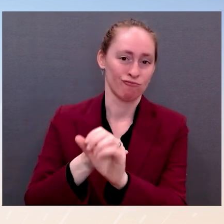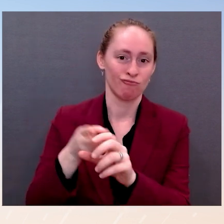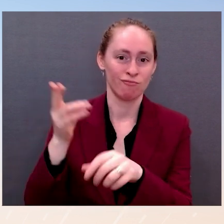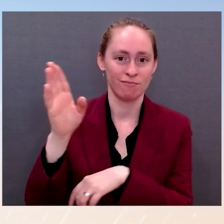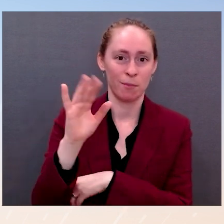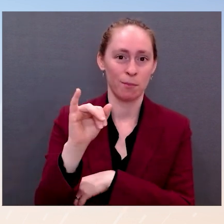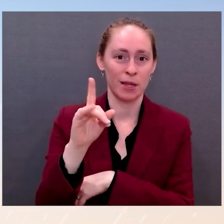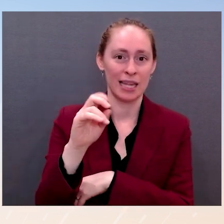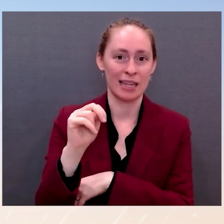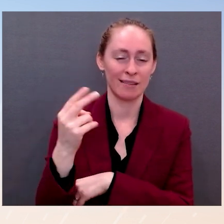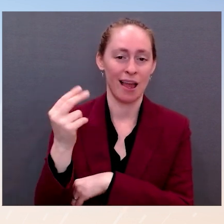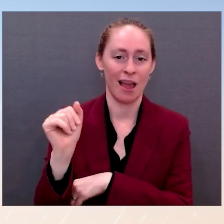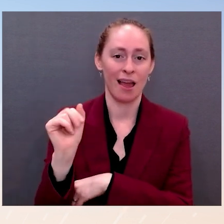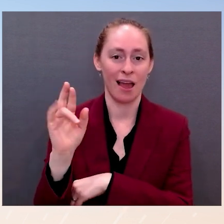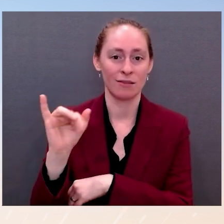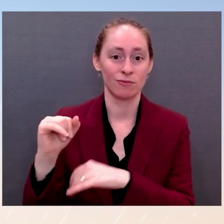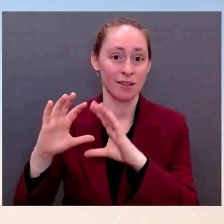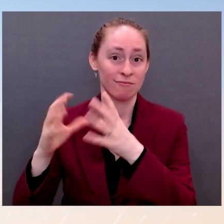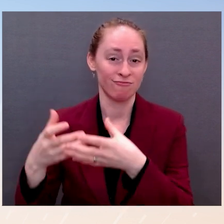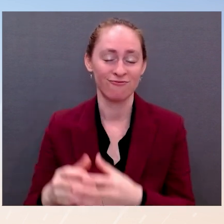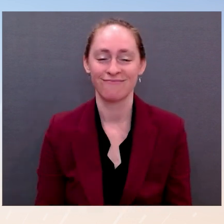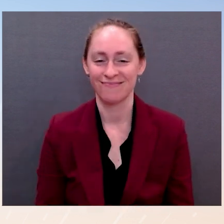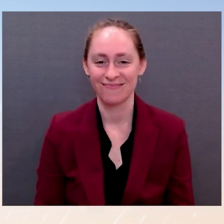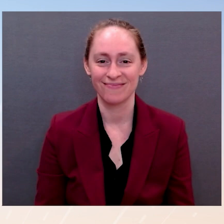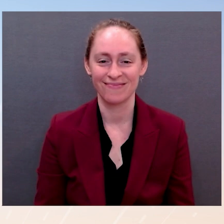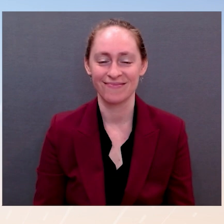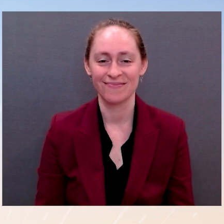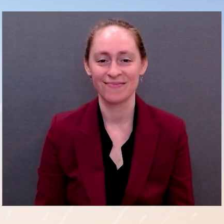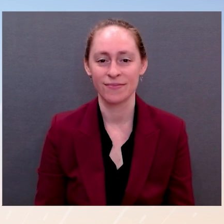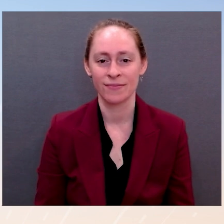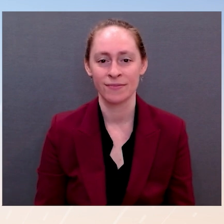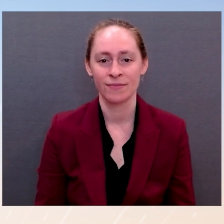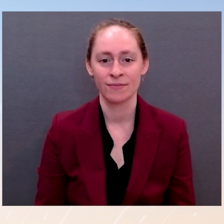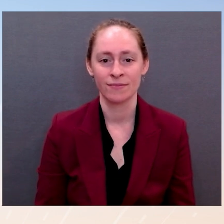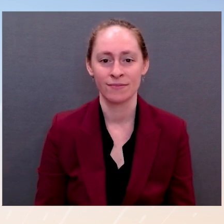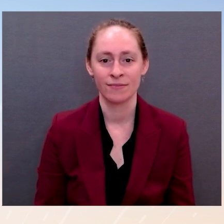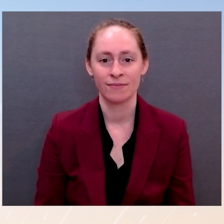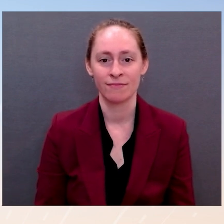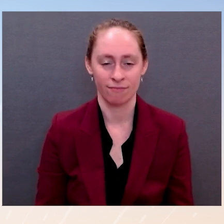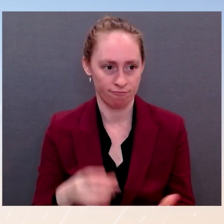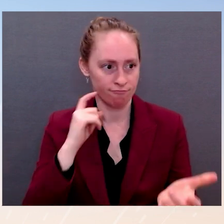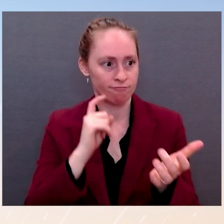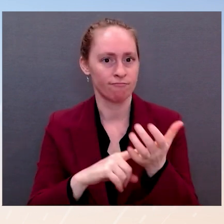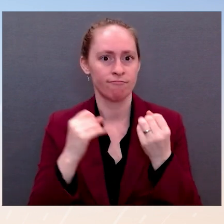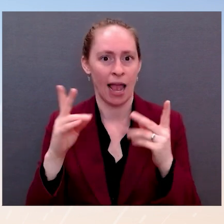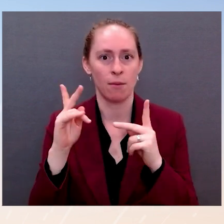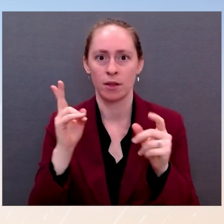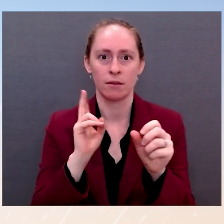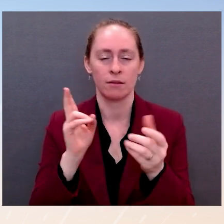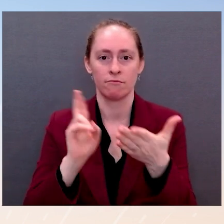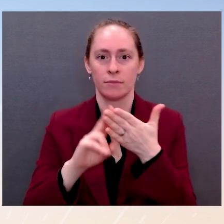of joining the Biden-Harris administration. We're at record numbers in terms of enrollment in our programs,